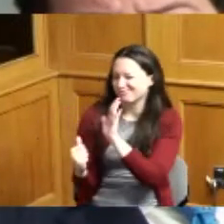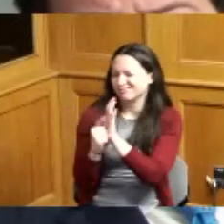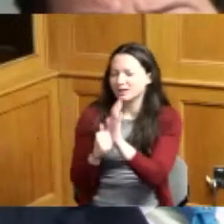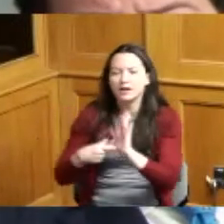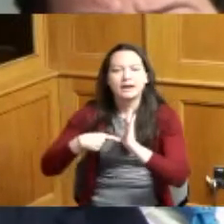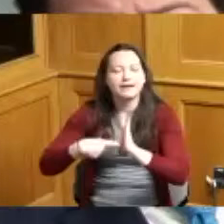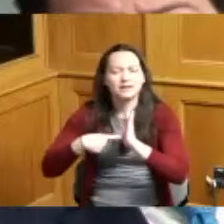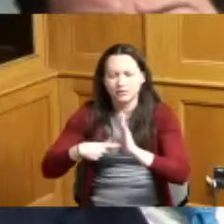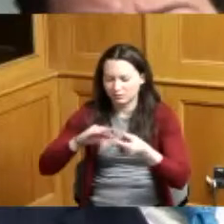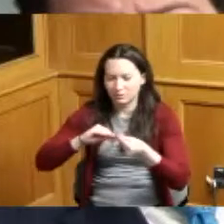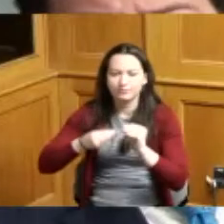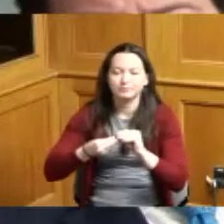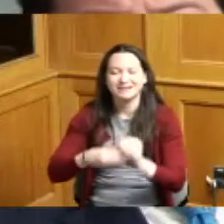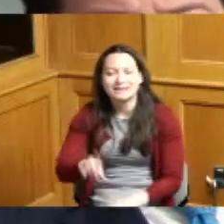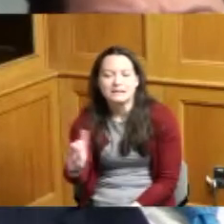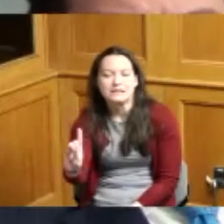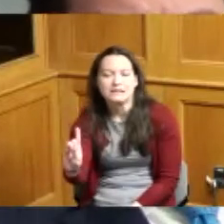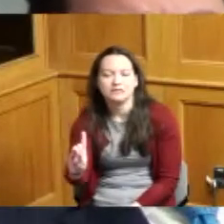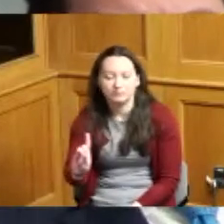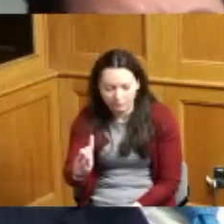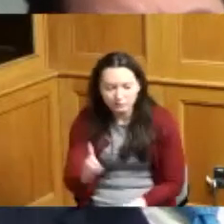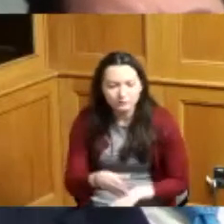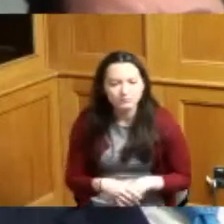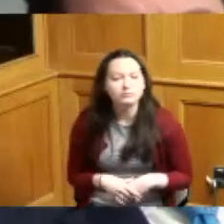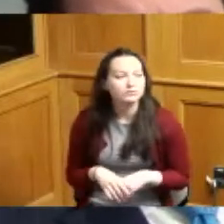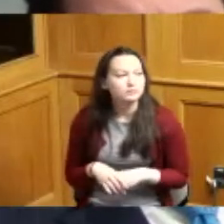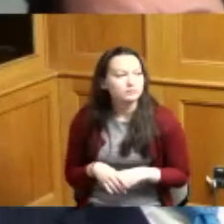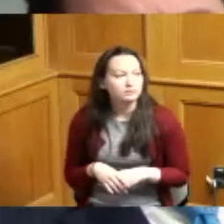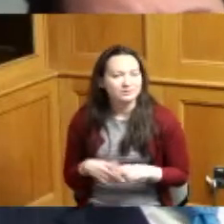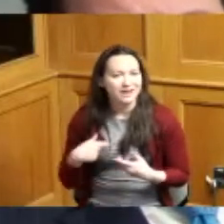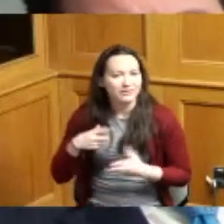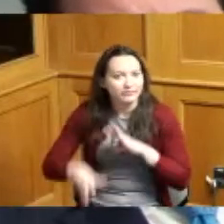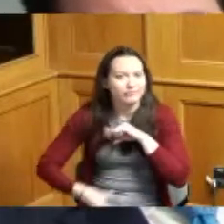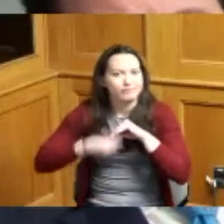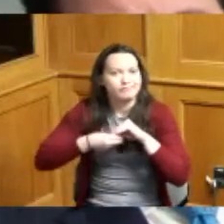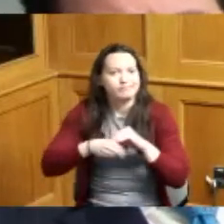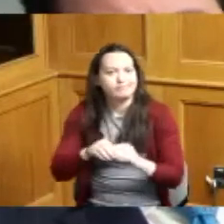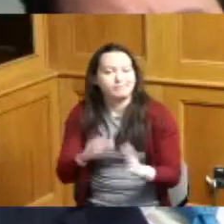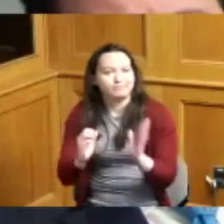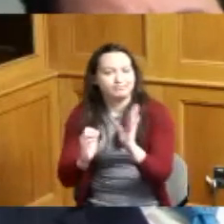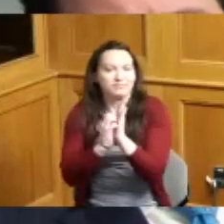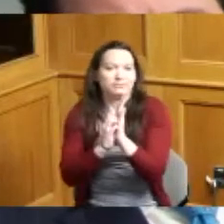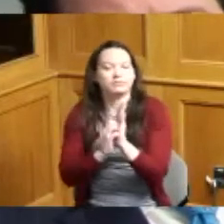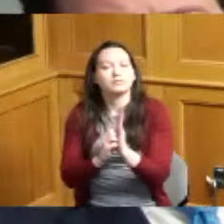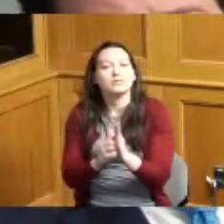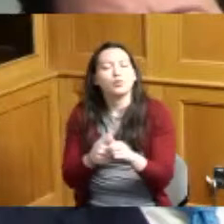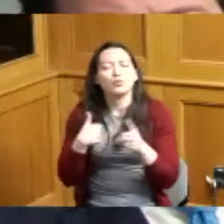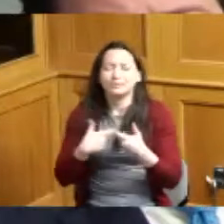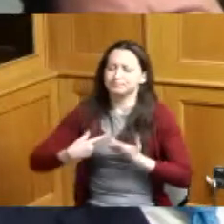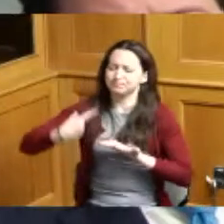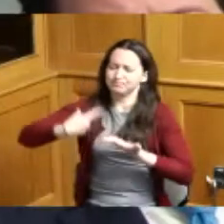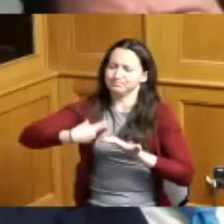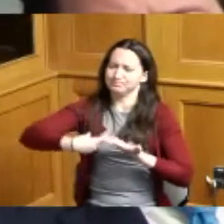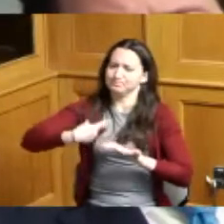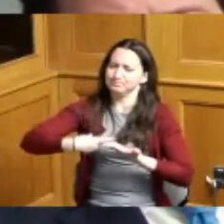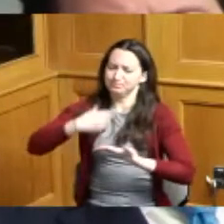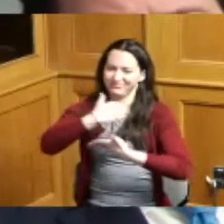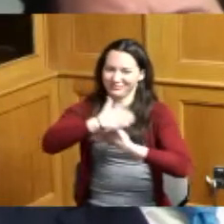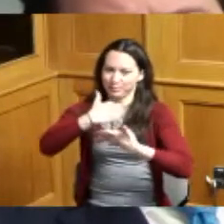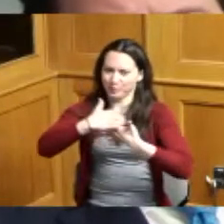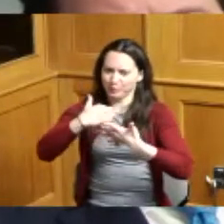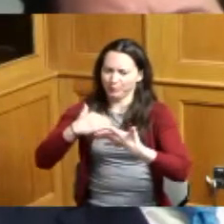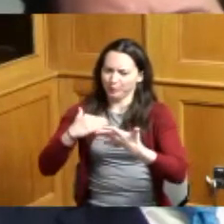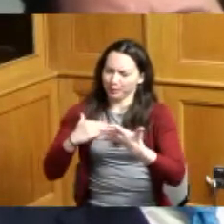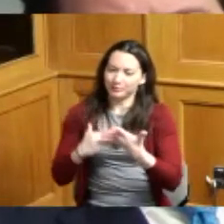uh what is known as exhibit d uh in this in this addendum um as we walked through on on uh Tuesday